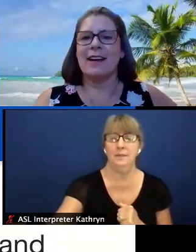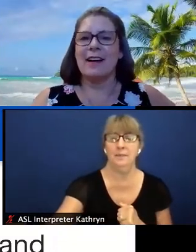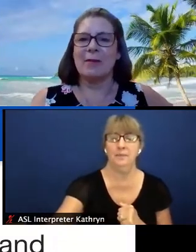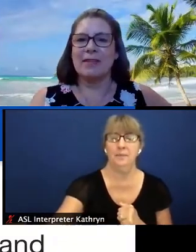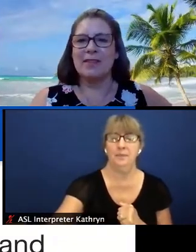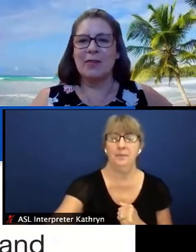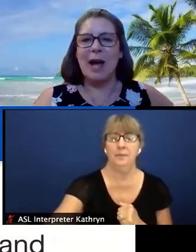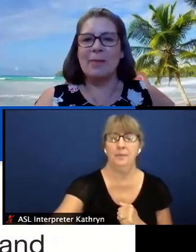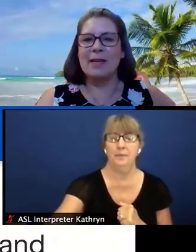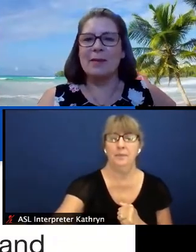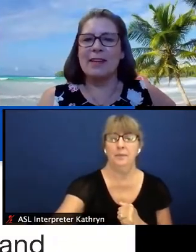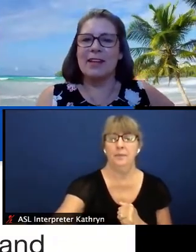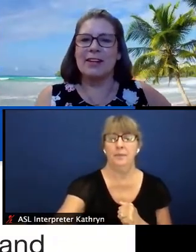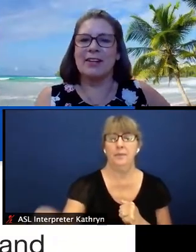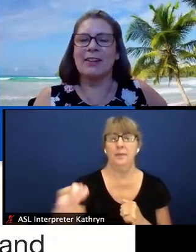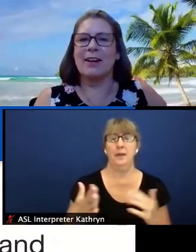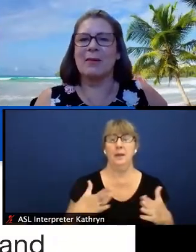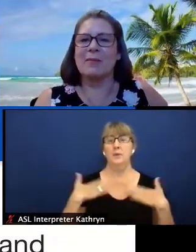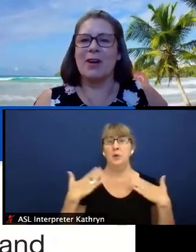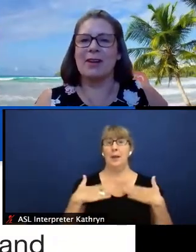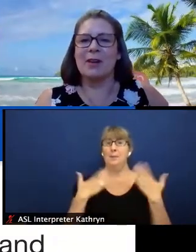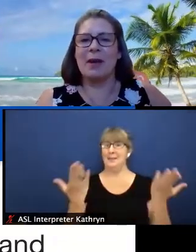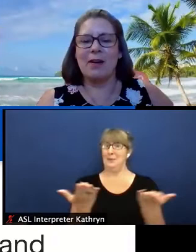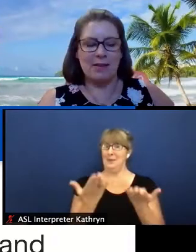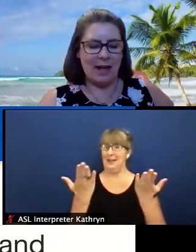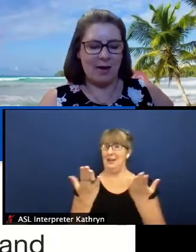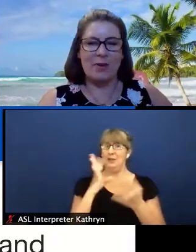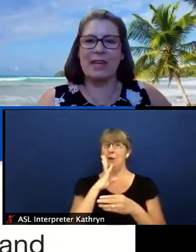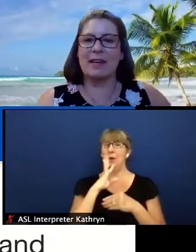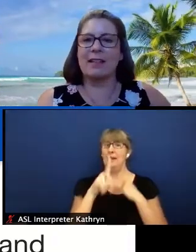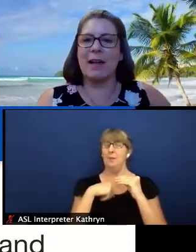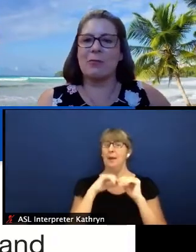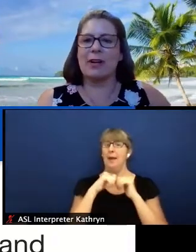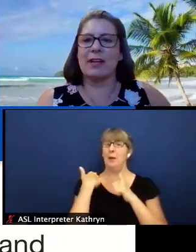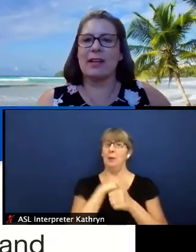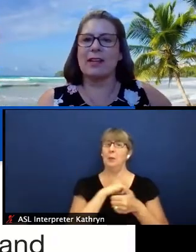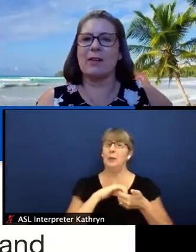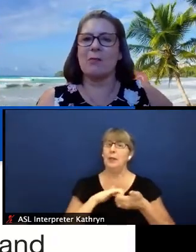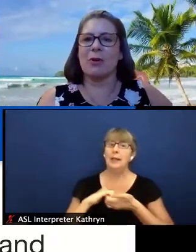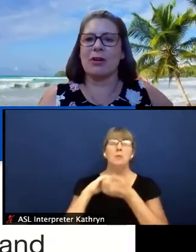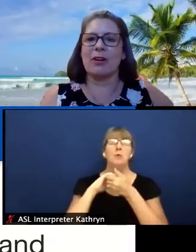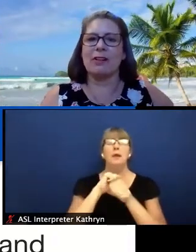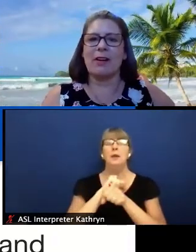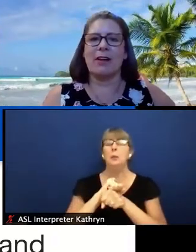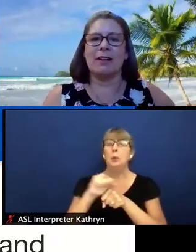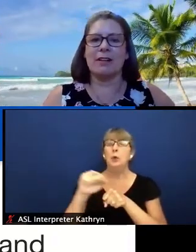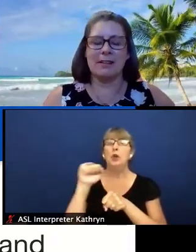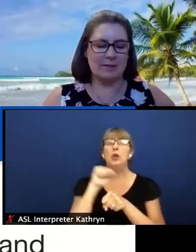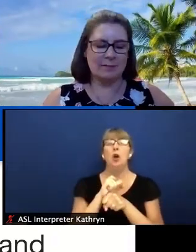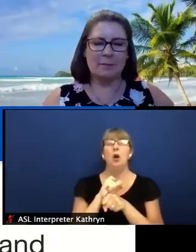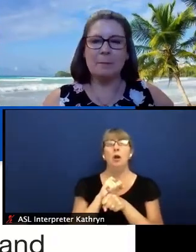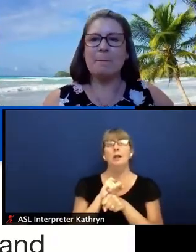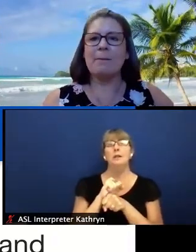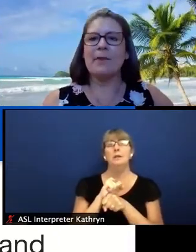I'm so happy to be here talking about how we collaborate and work on